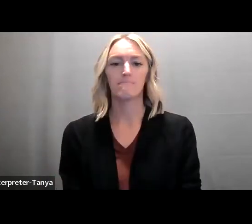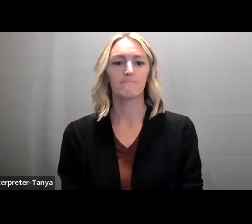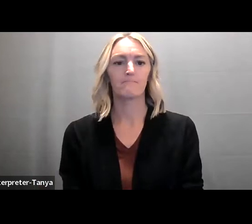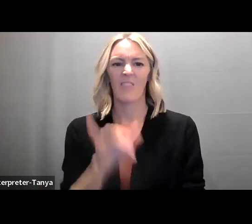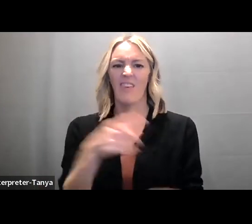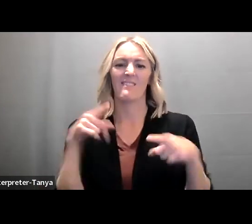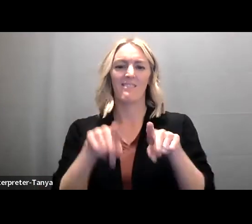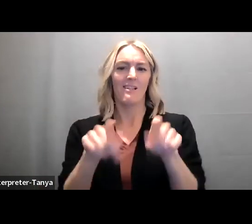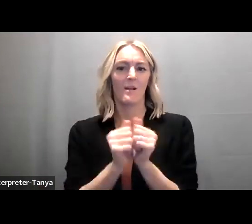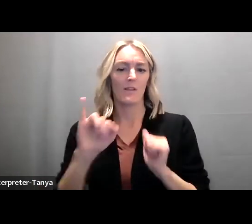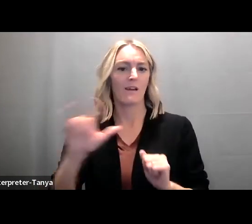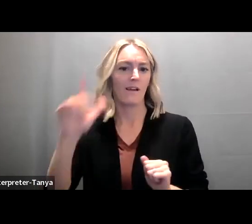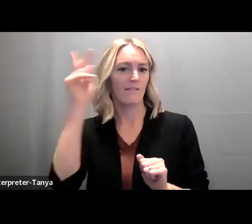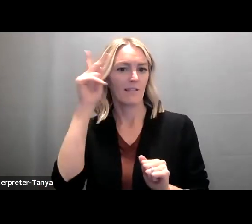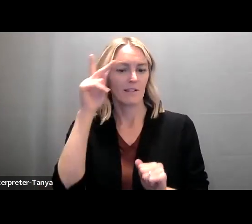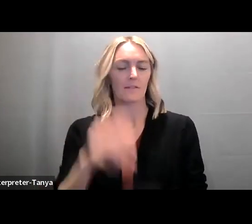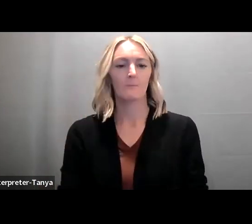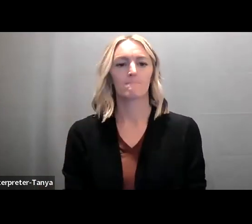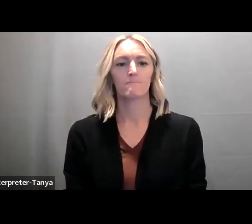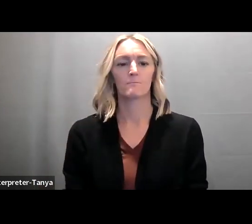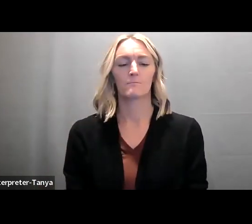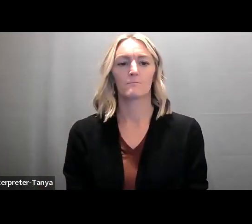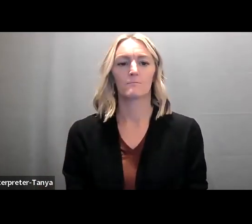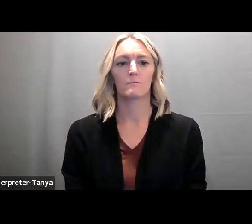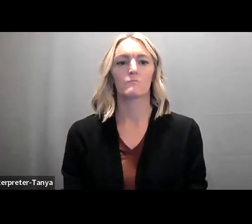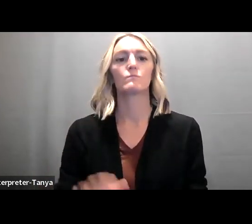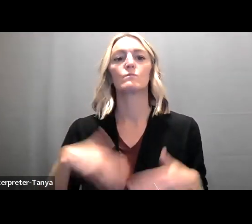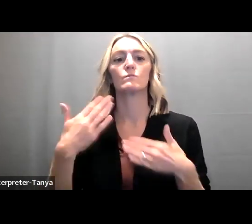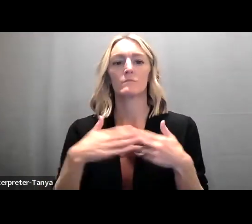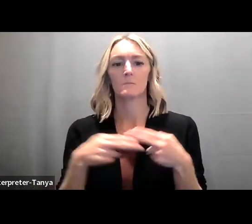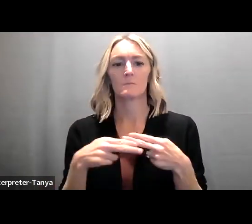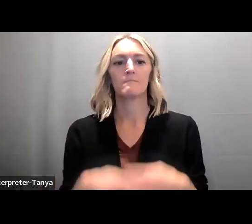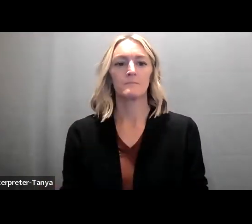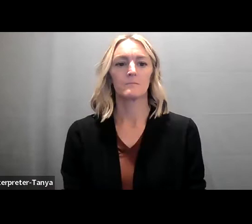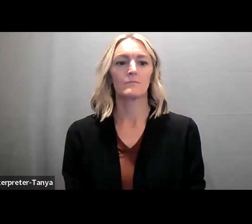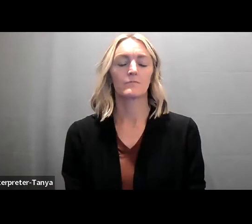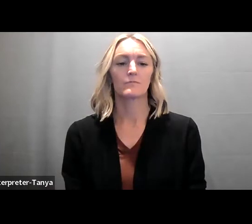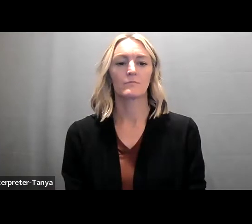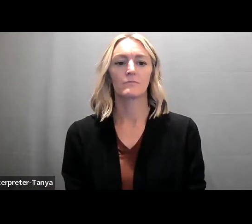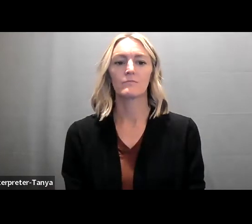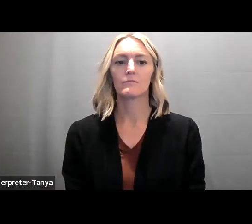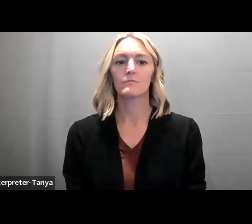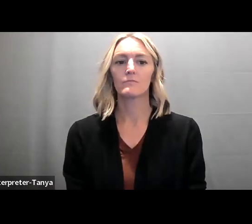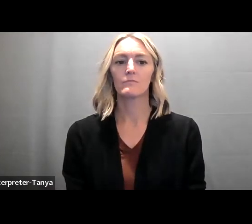Next slide, please. Thank you.